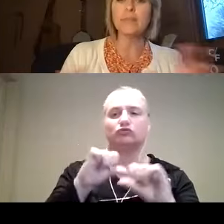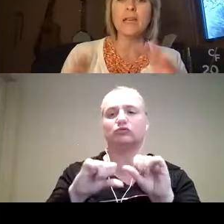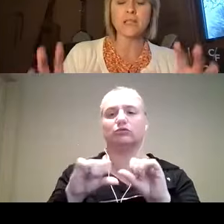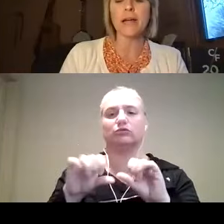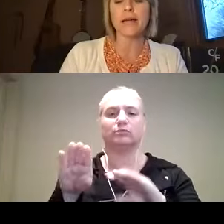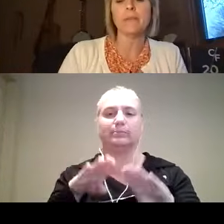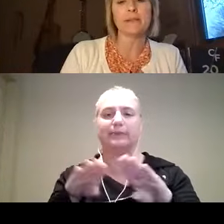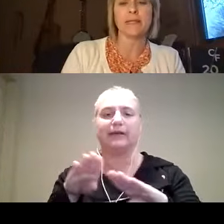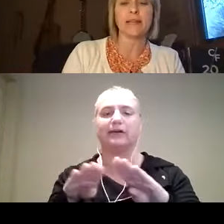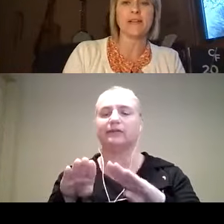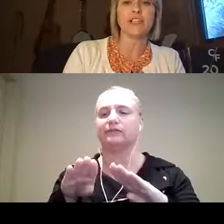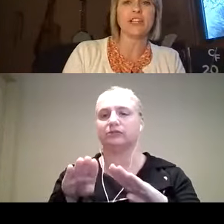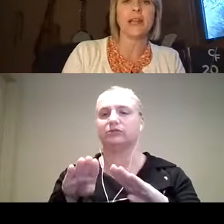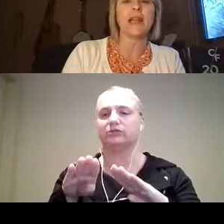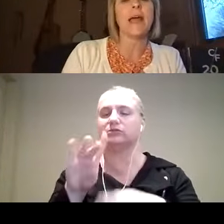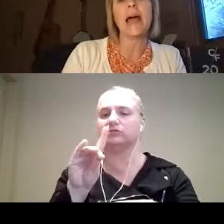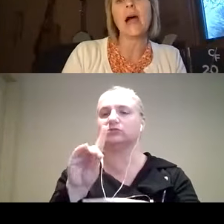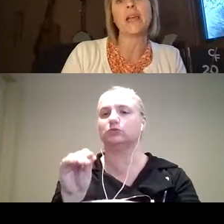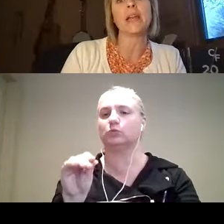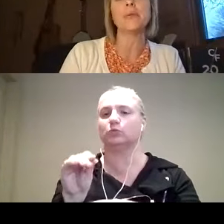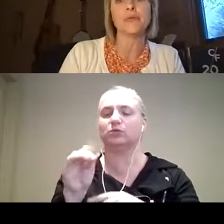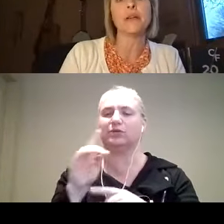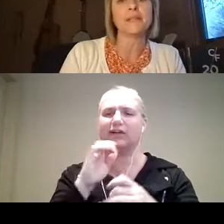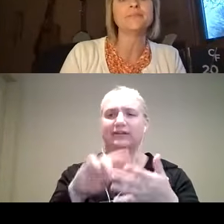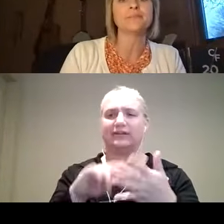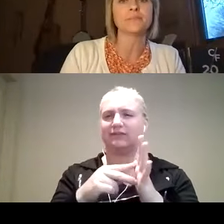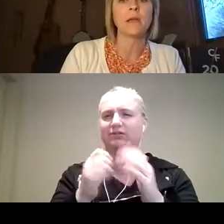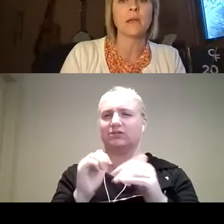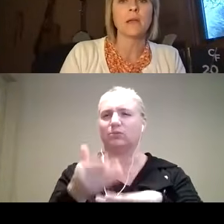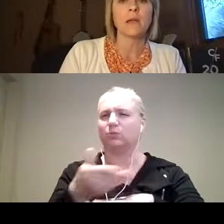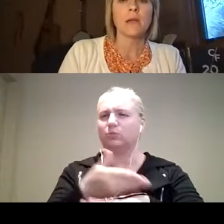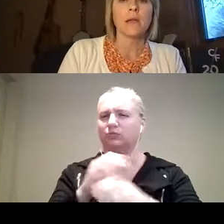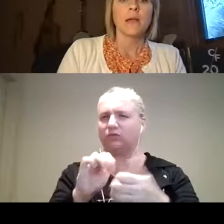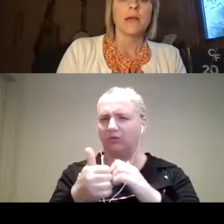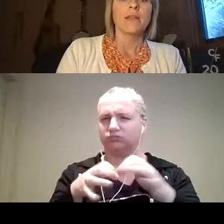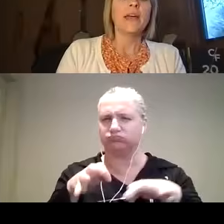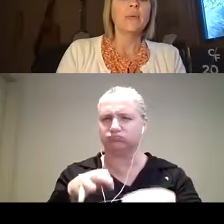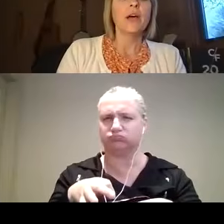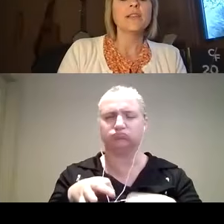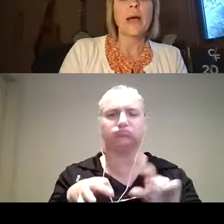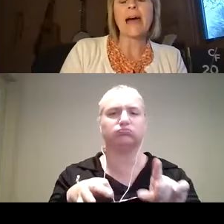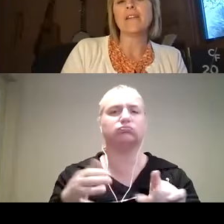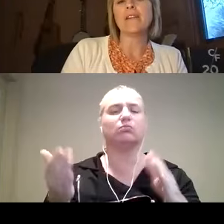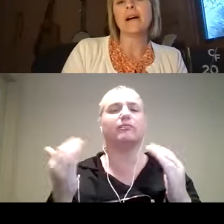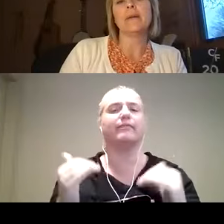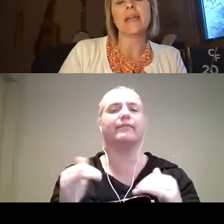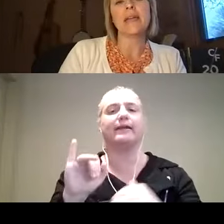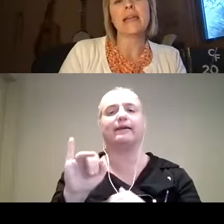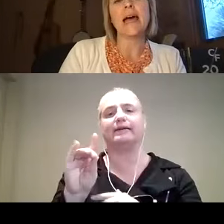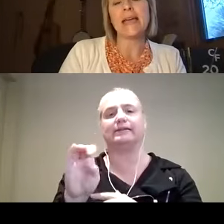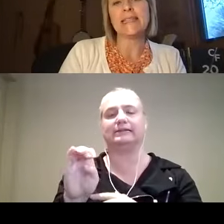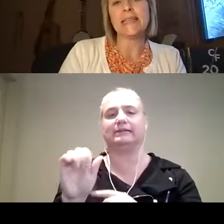is talking about this definition and how we can improve it. Then we also have in IDEA,